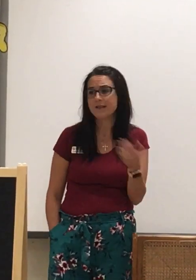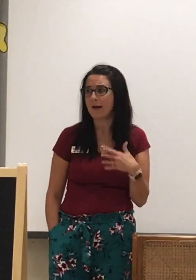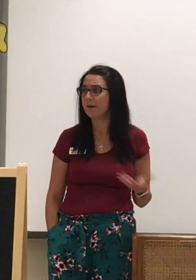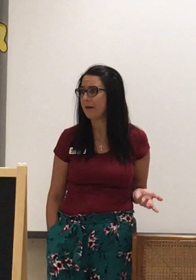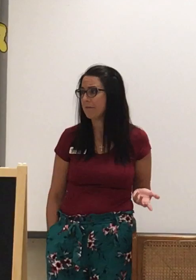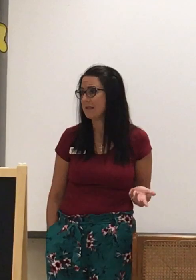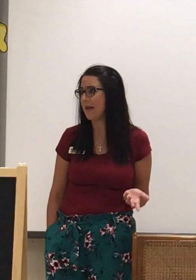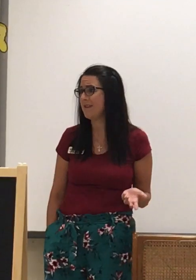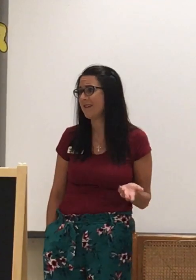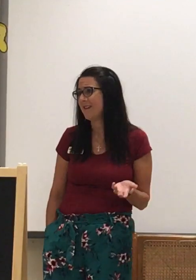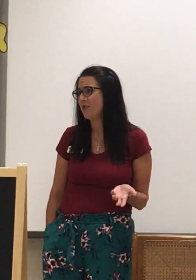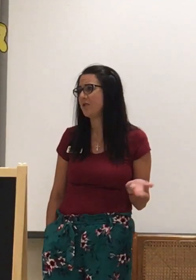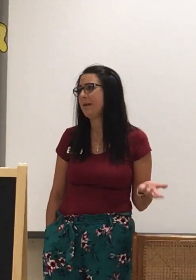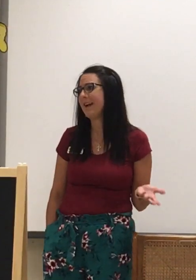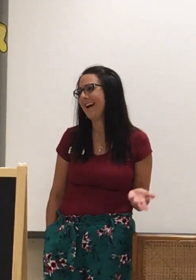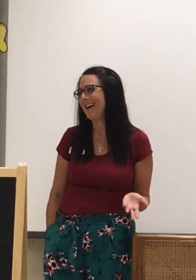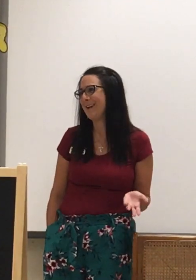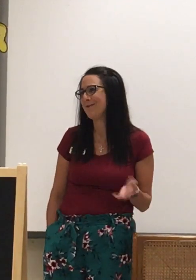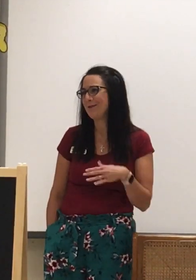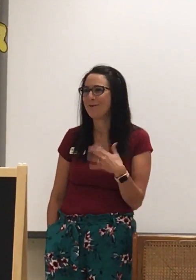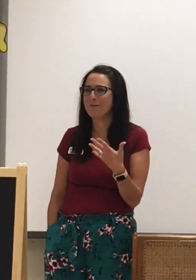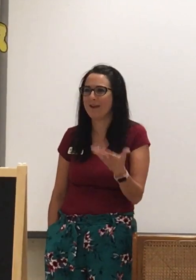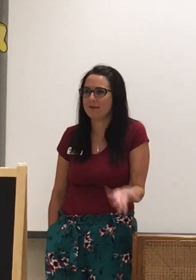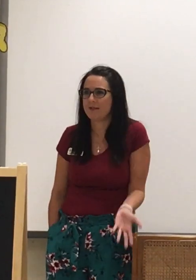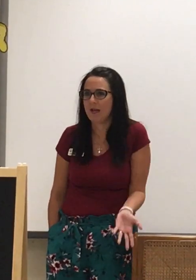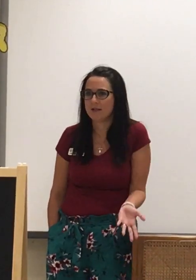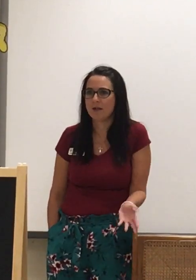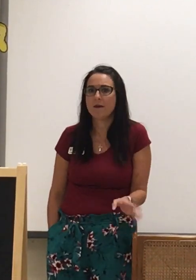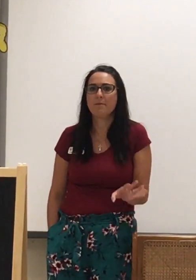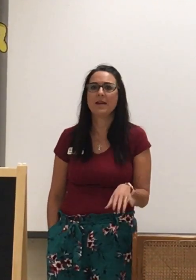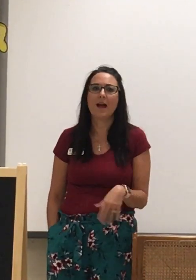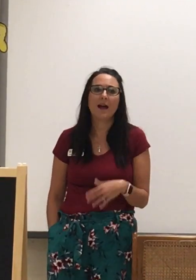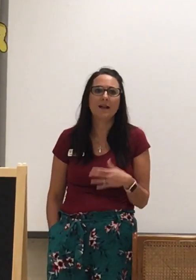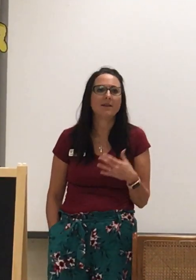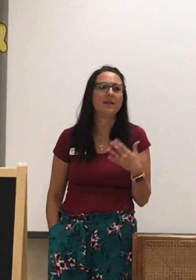to make mistakes, I'm going to make mistakes, just be kind when we make mistakes. Be kind